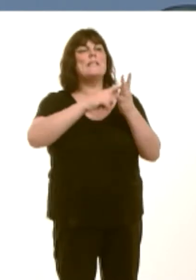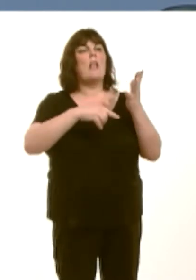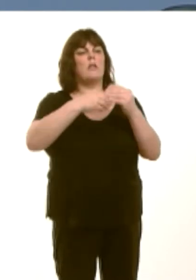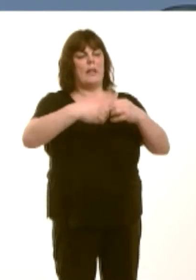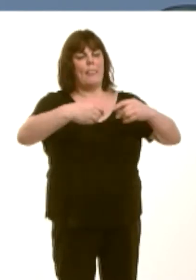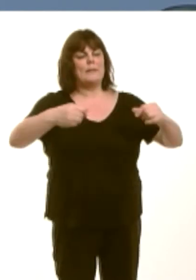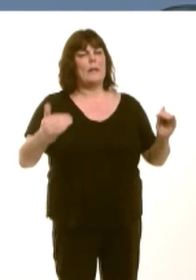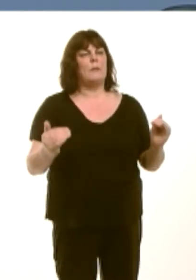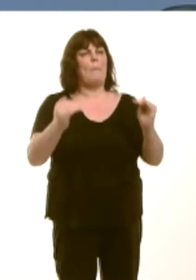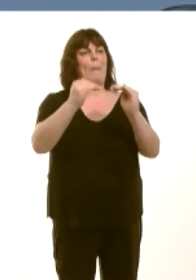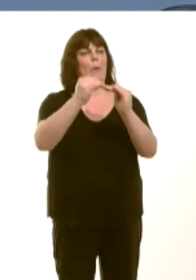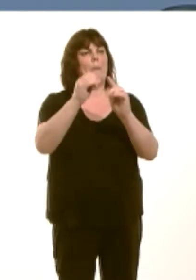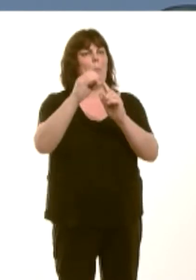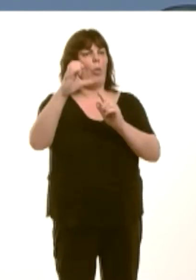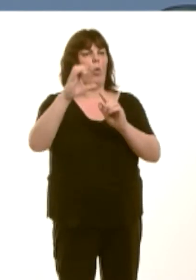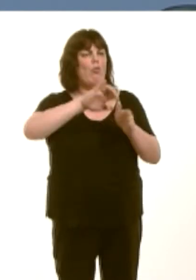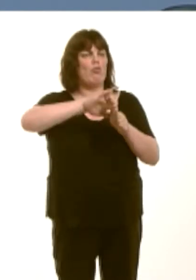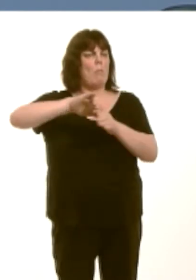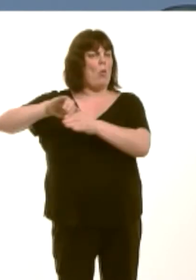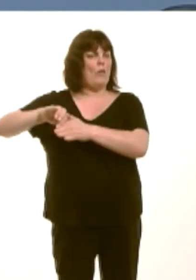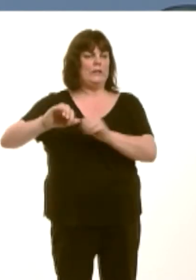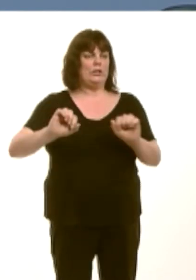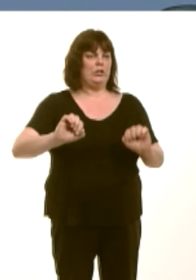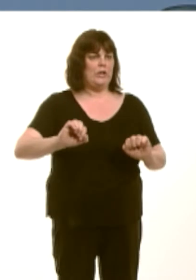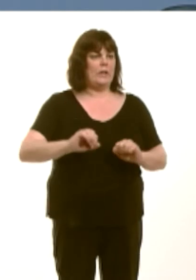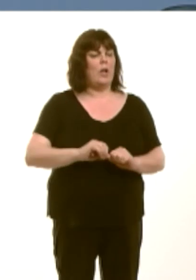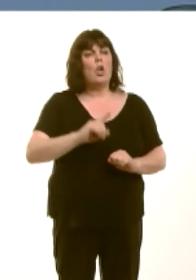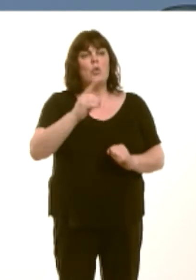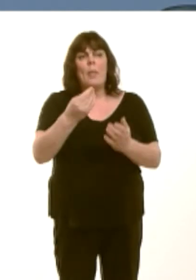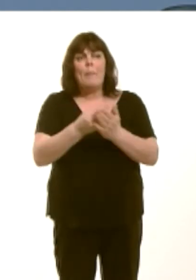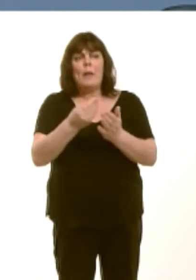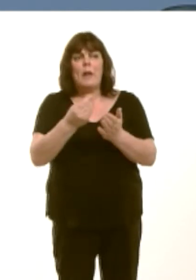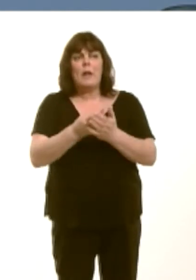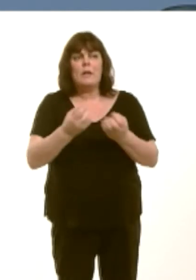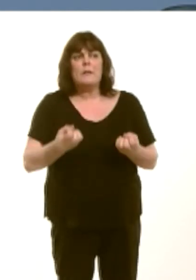In your opinion, should that unanticipated expenditure be met from reserves, this yearís